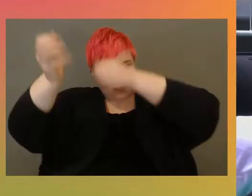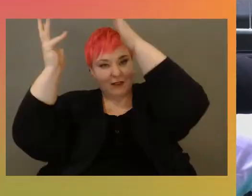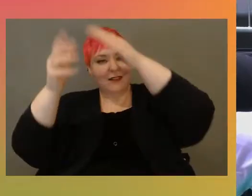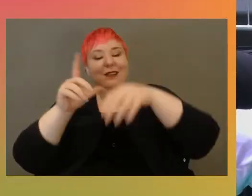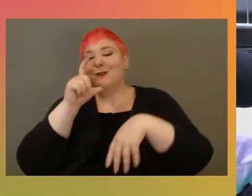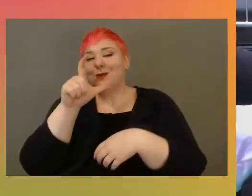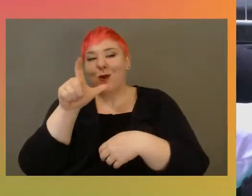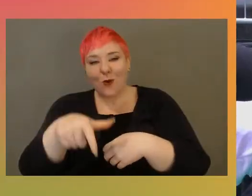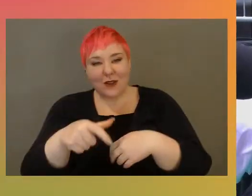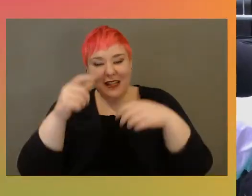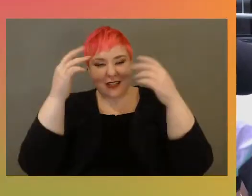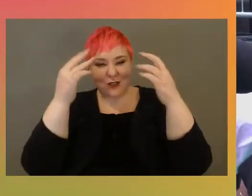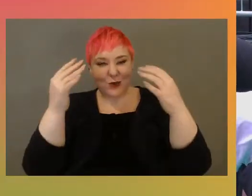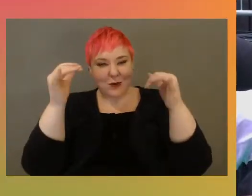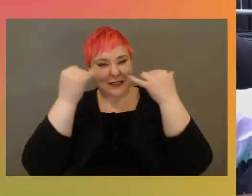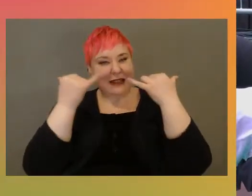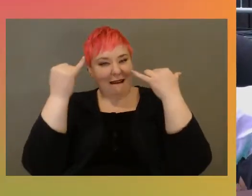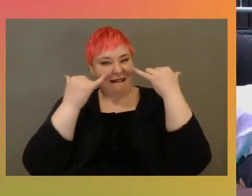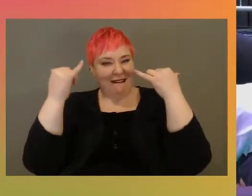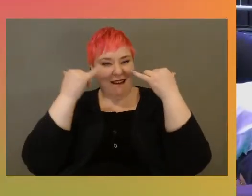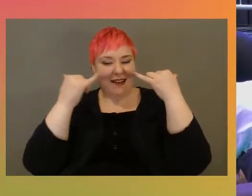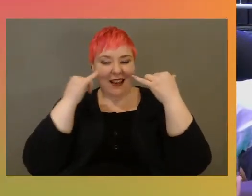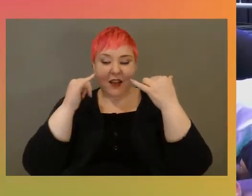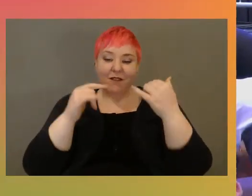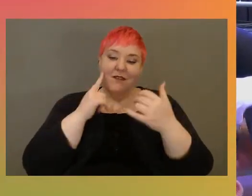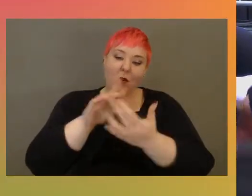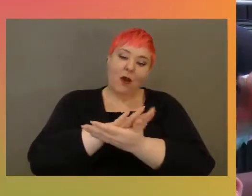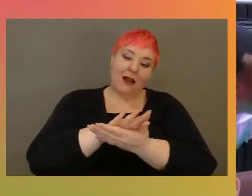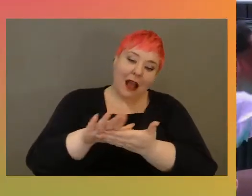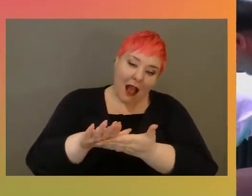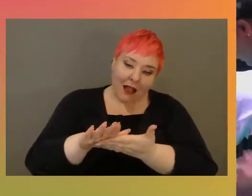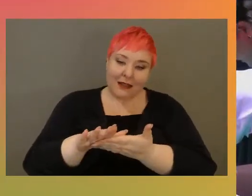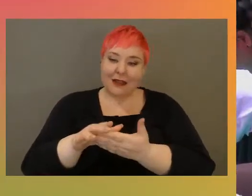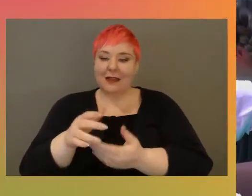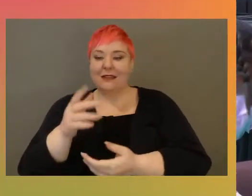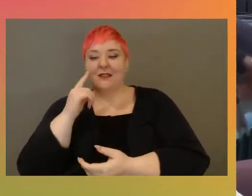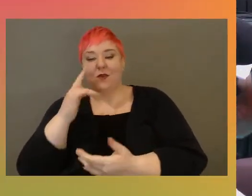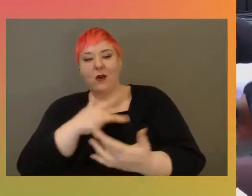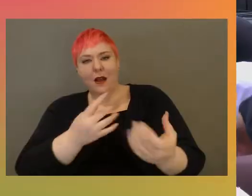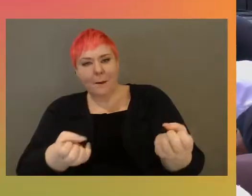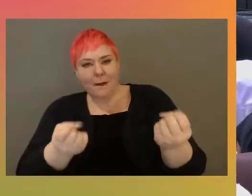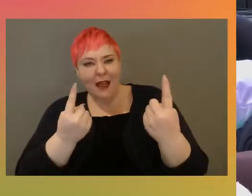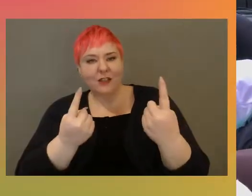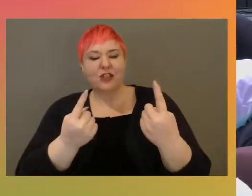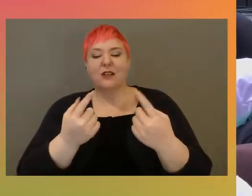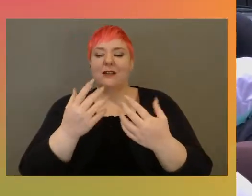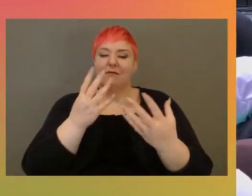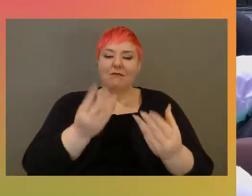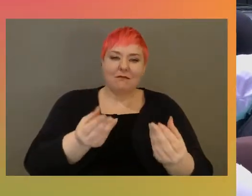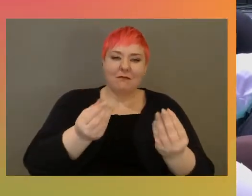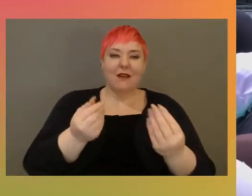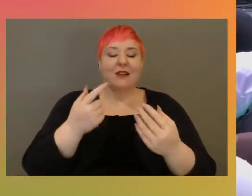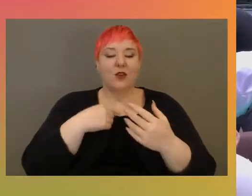GIVE IT ITS FULL WEIGHT. OPEN UP THE CROWN OF THE HEAD AND LET ANY GARBAGE OUT THAT